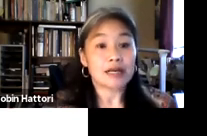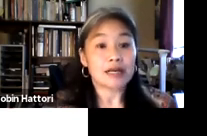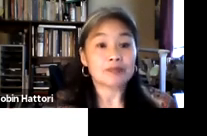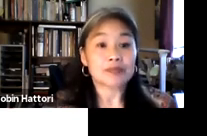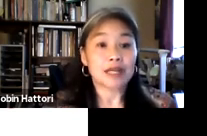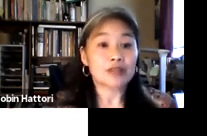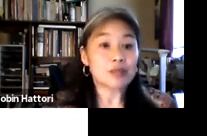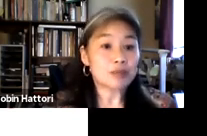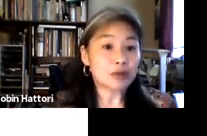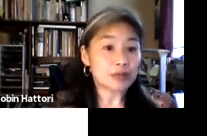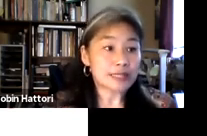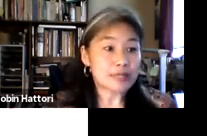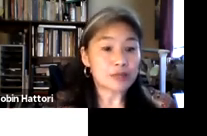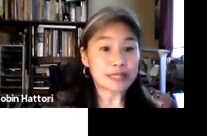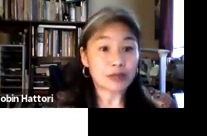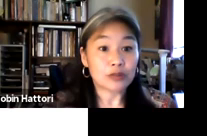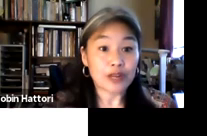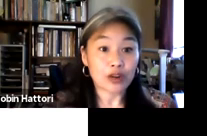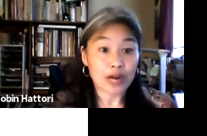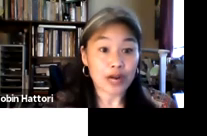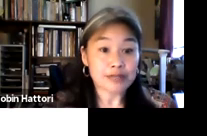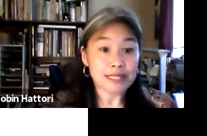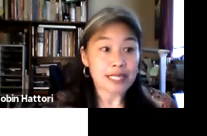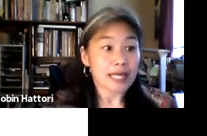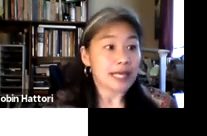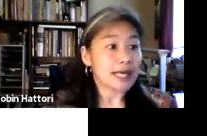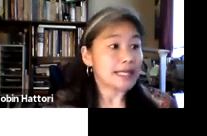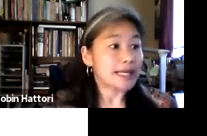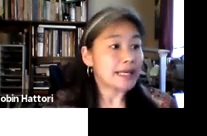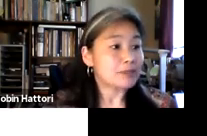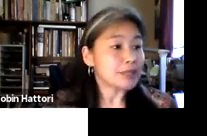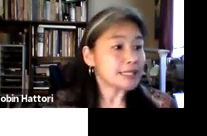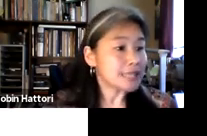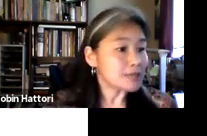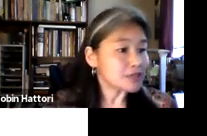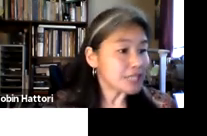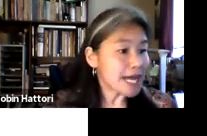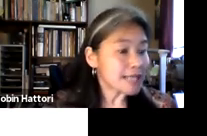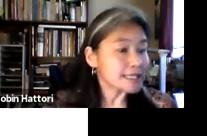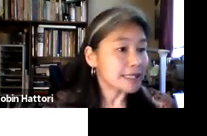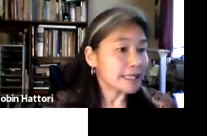descriptor. Some people call them concentration camps. So I,